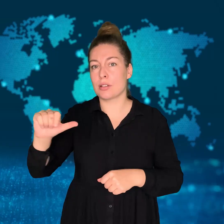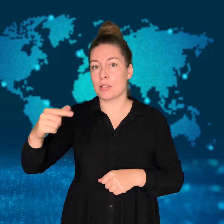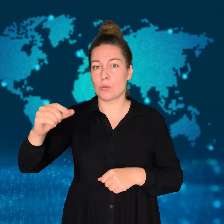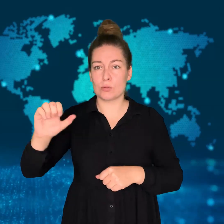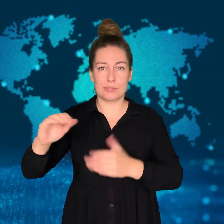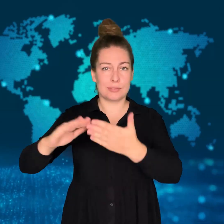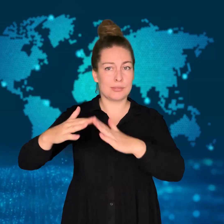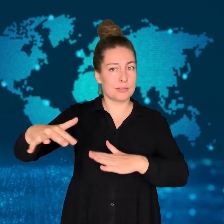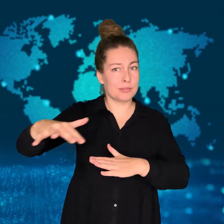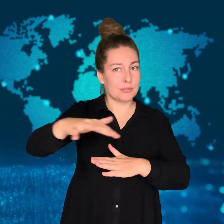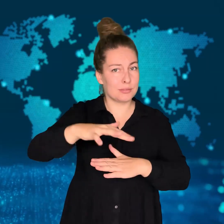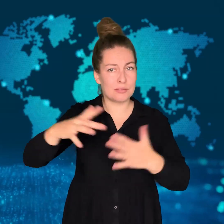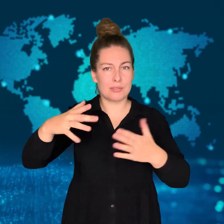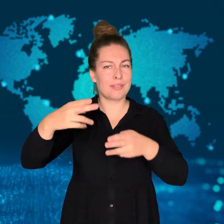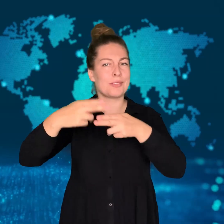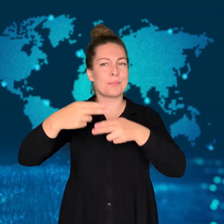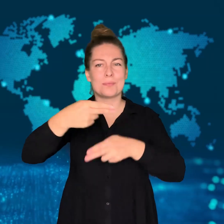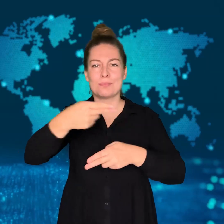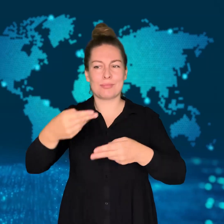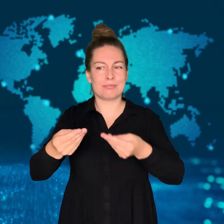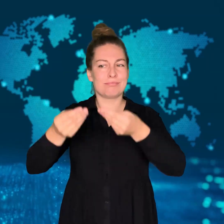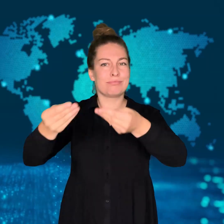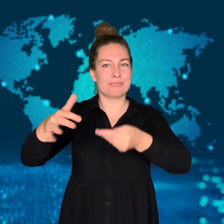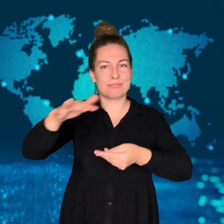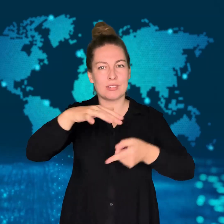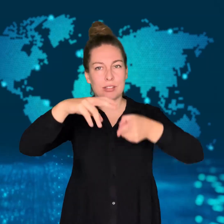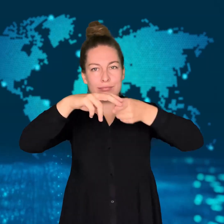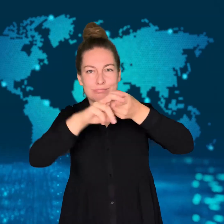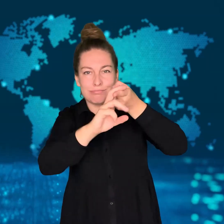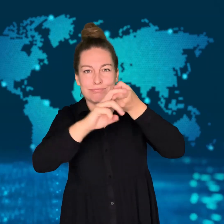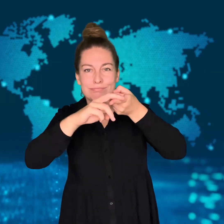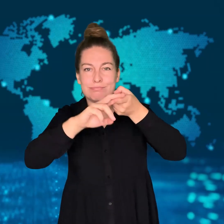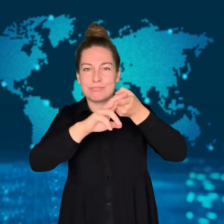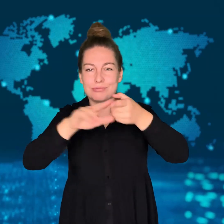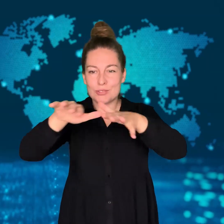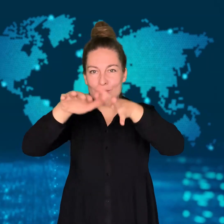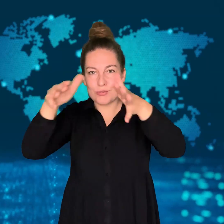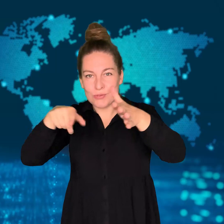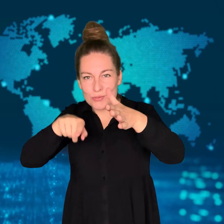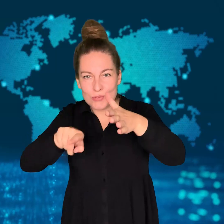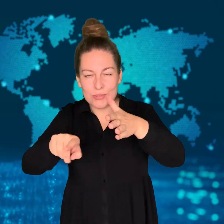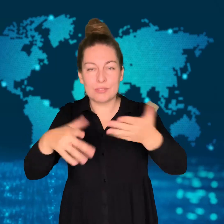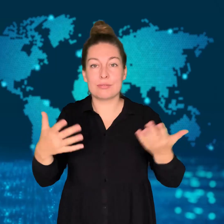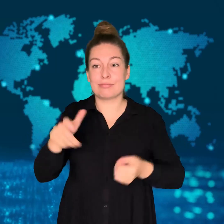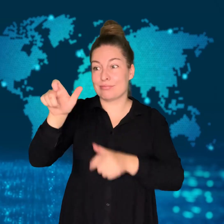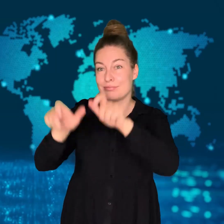The researchers believe the shoes may be around 6,200 years old.